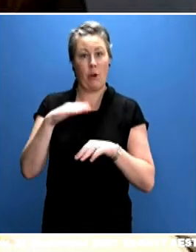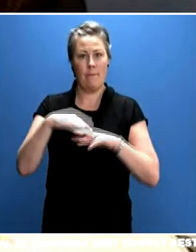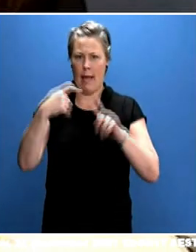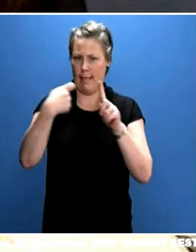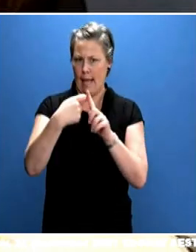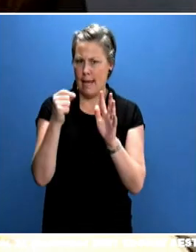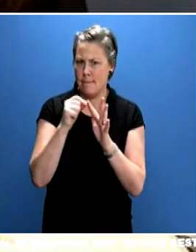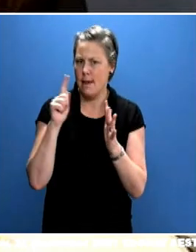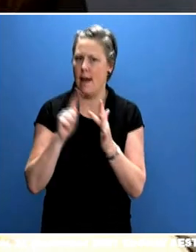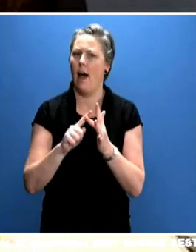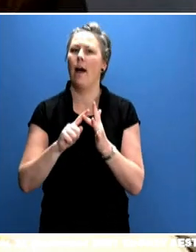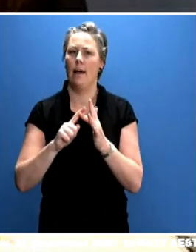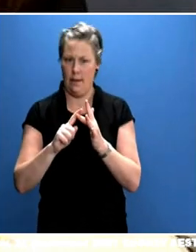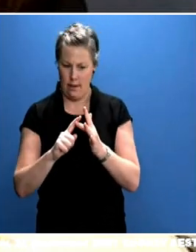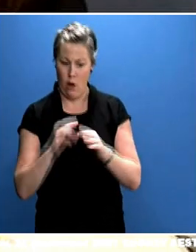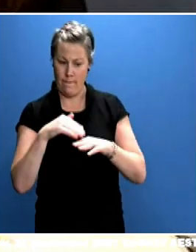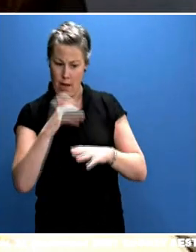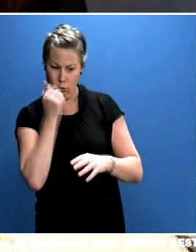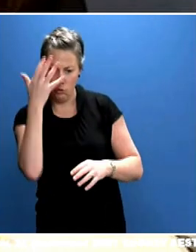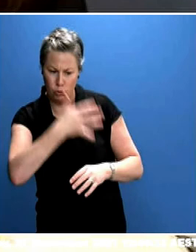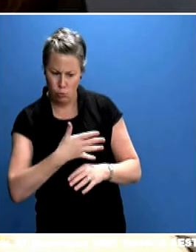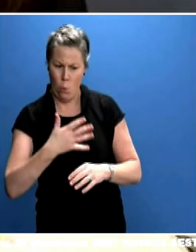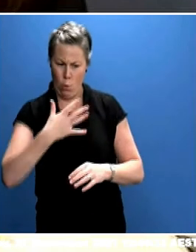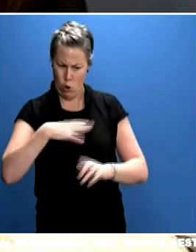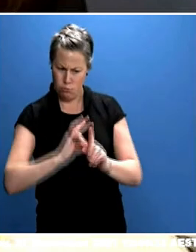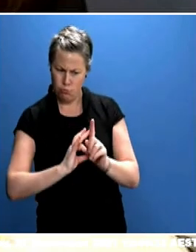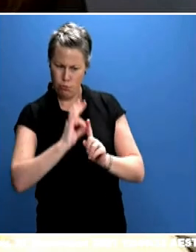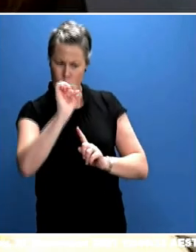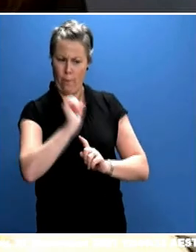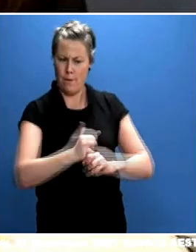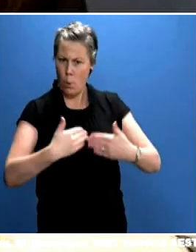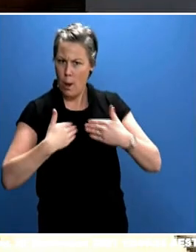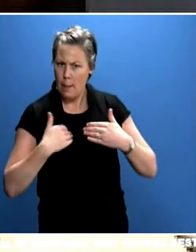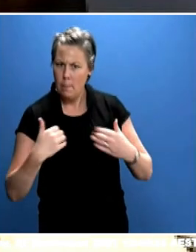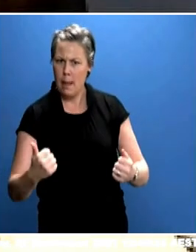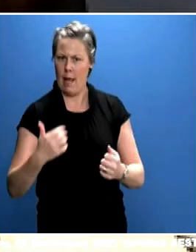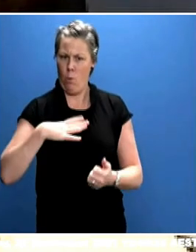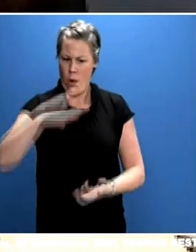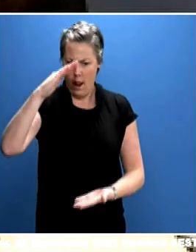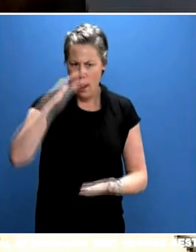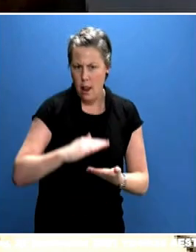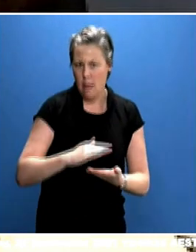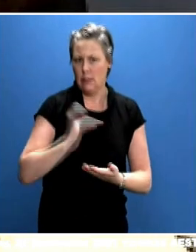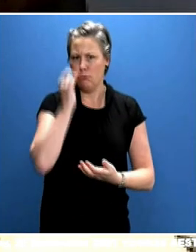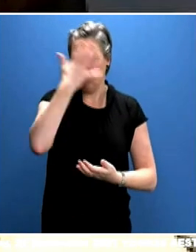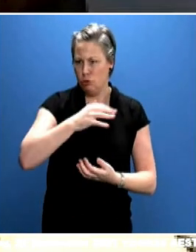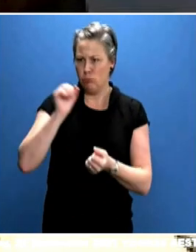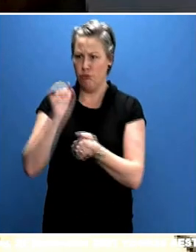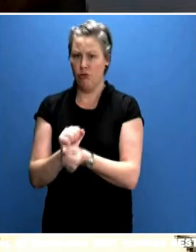in relation to Aboriginal people, improving Aboriginal wellbeing and reducing rates of Aboriginal imprisonment, and guess what?